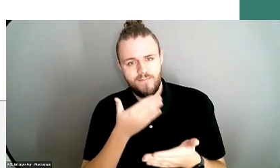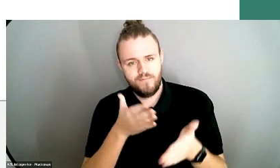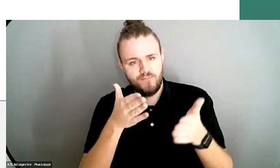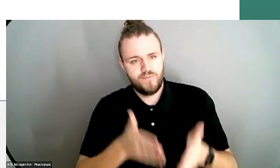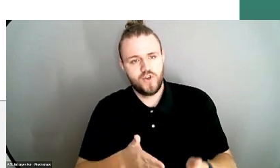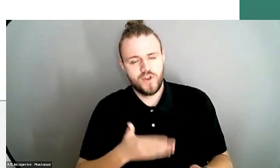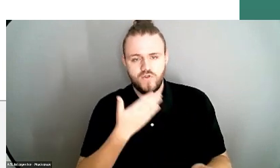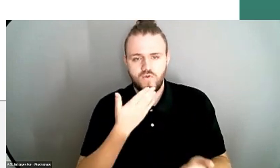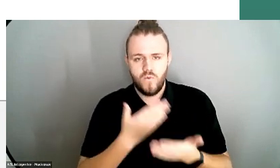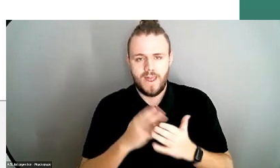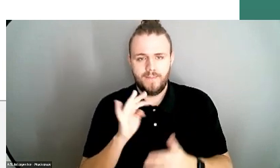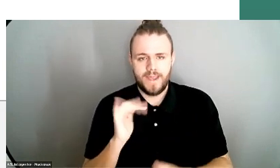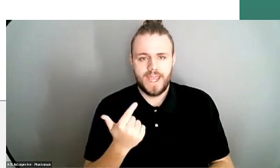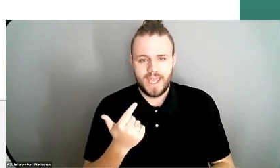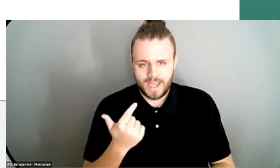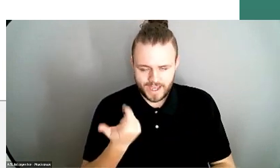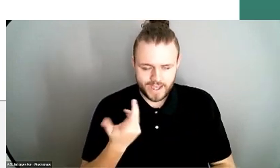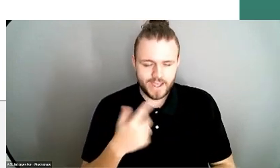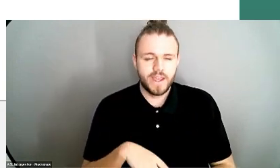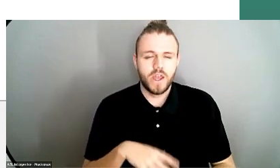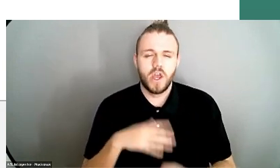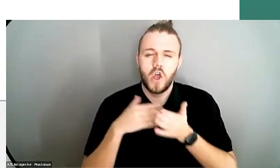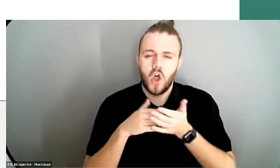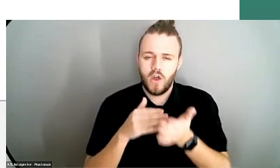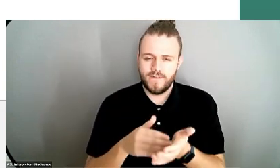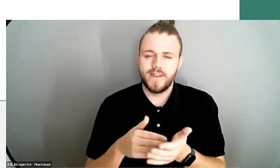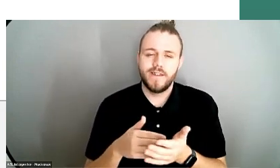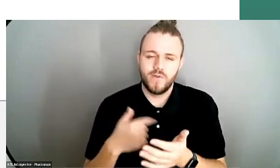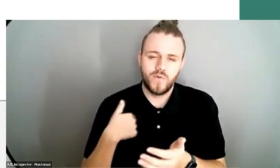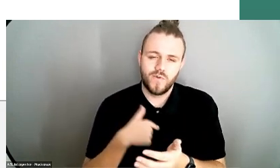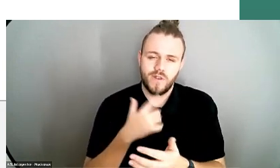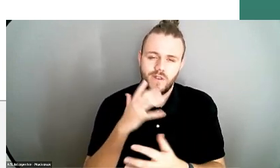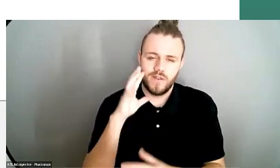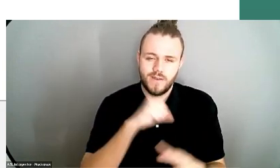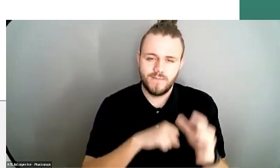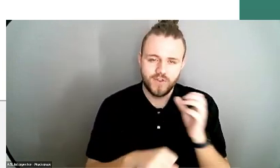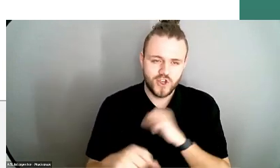There's often an assumption that like with Lisa,